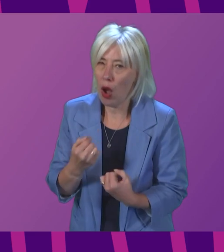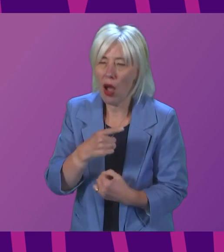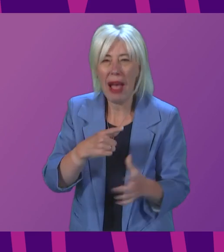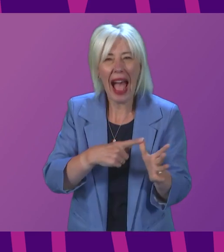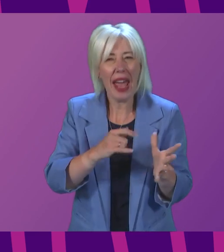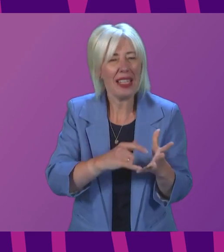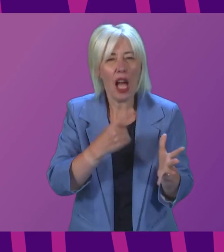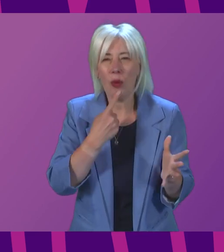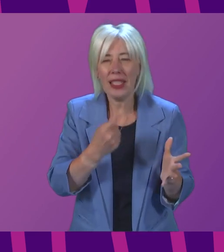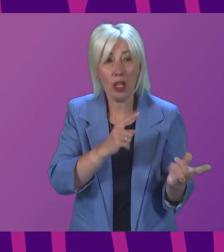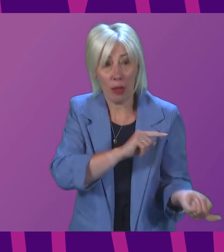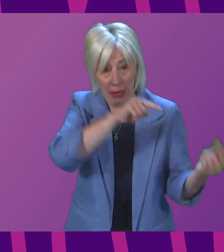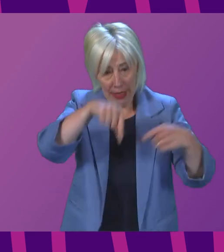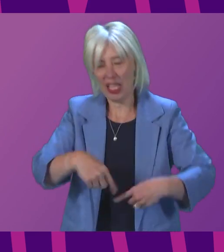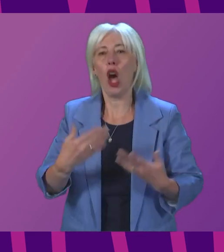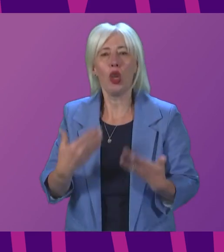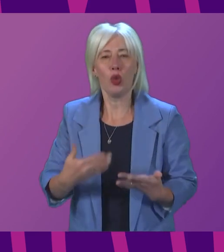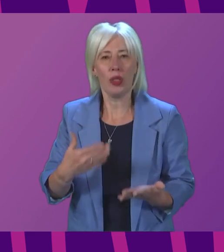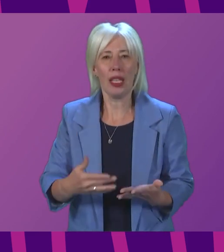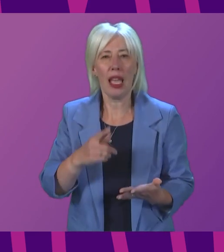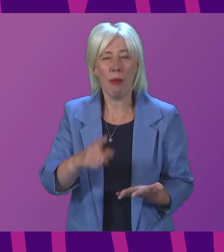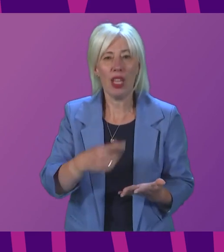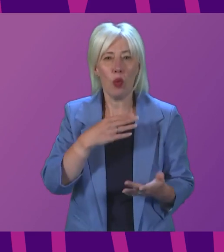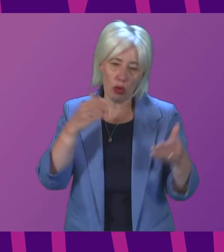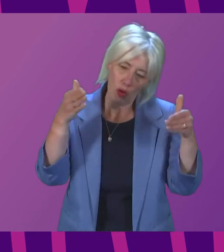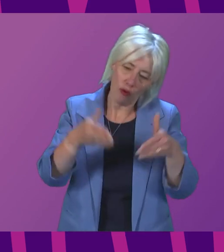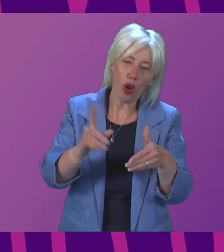He has chosen to come to the chamber and major on the issue of a windfall tax.